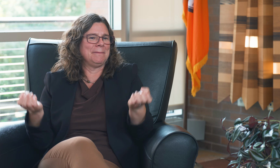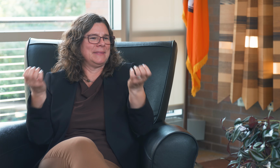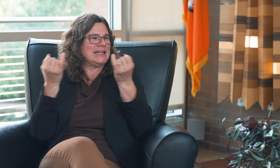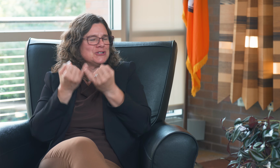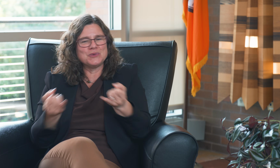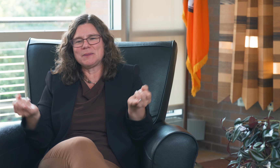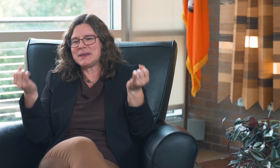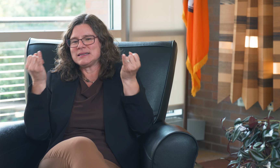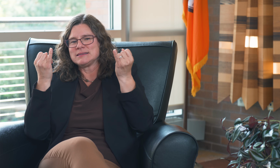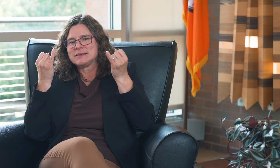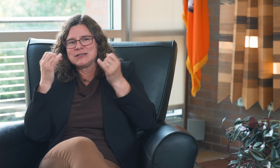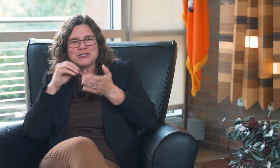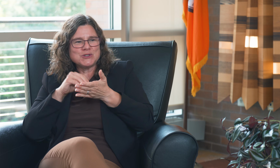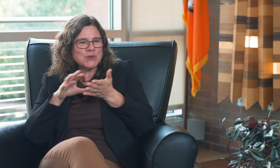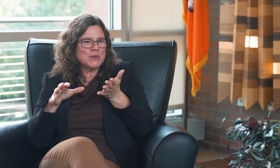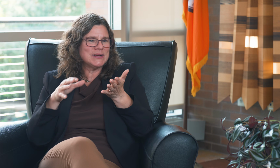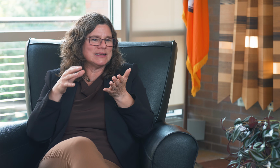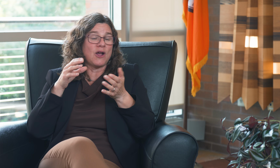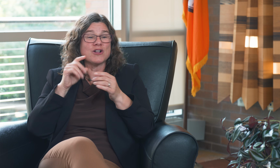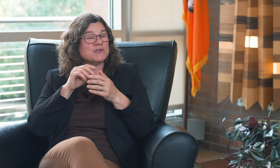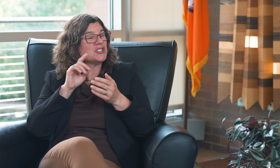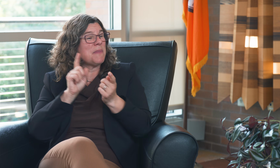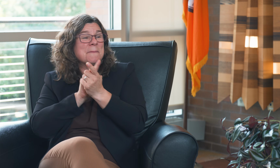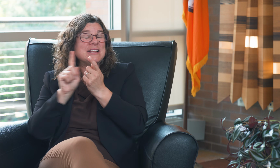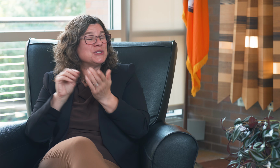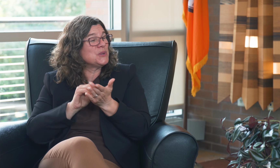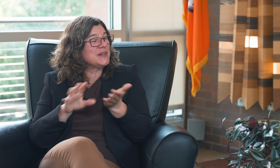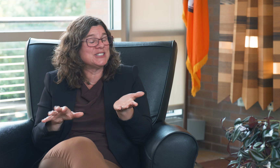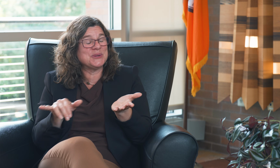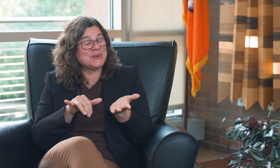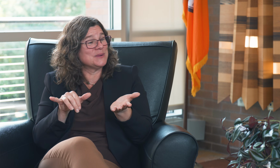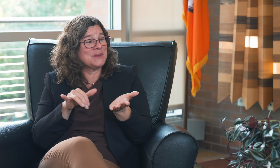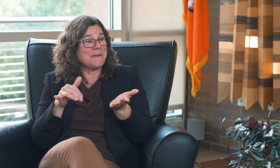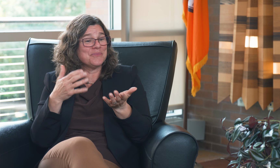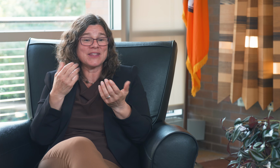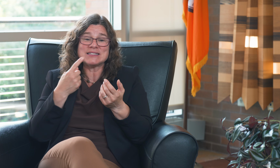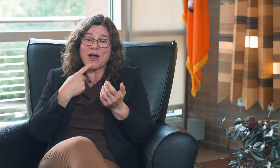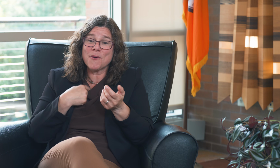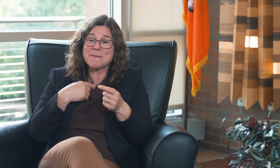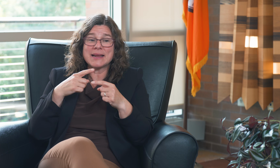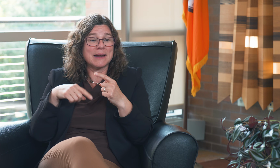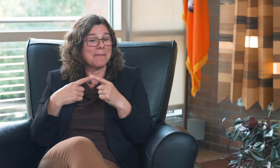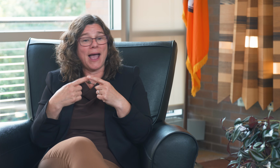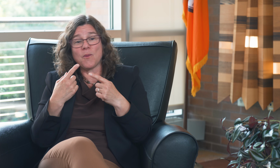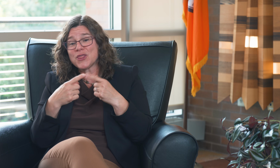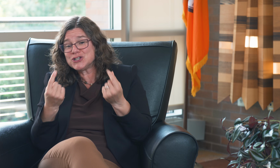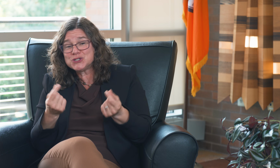There's new equipment and instruments and students, and honestly, even just bumping into students too;